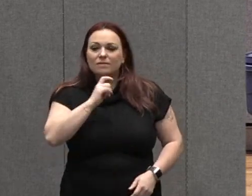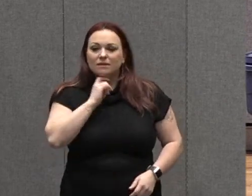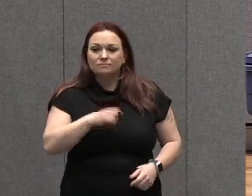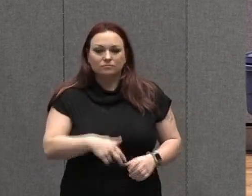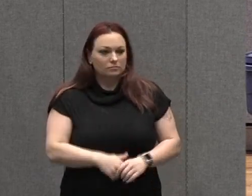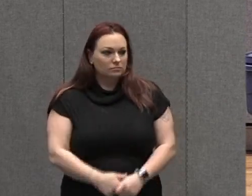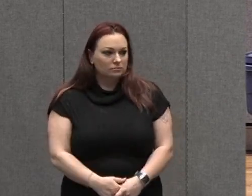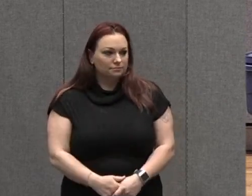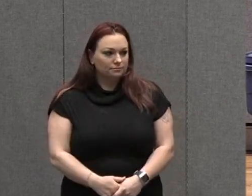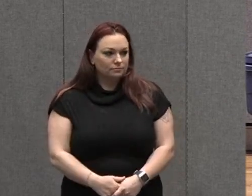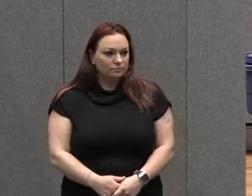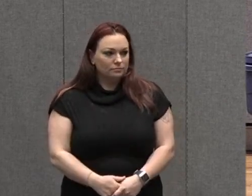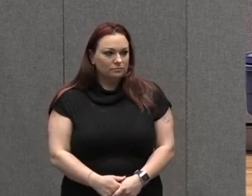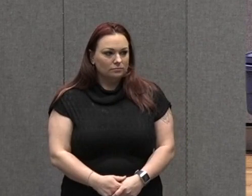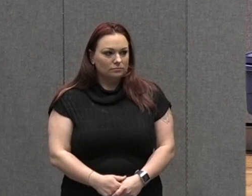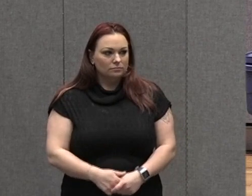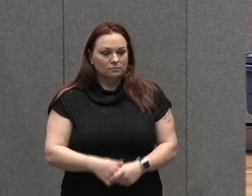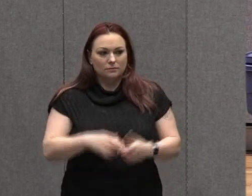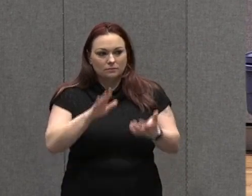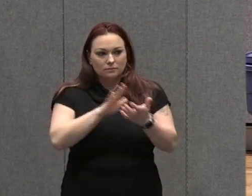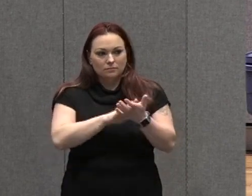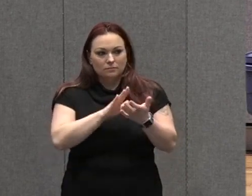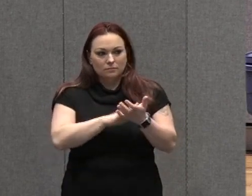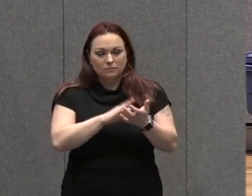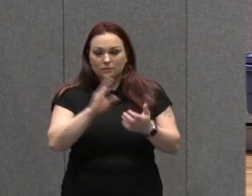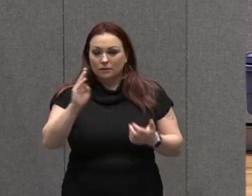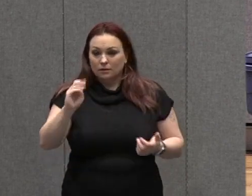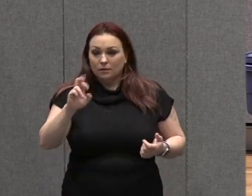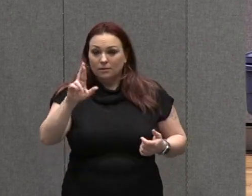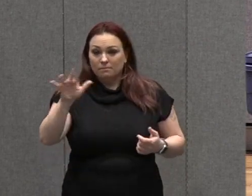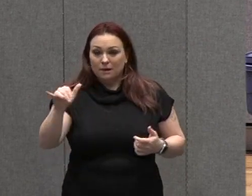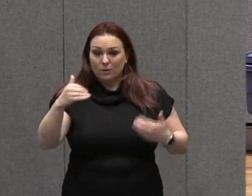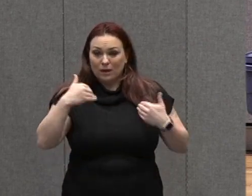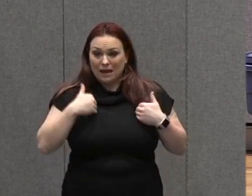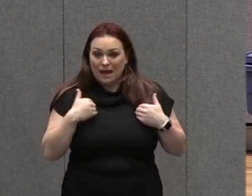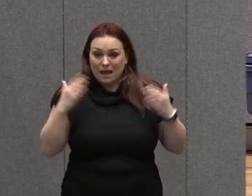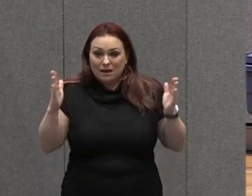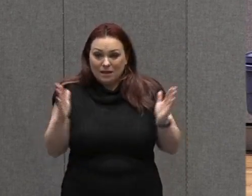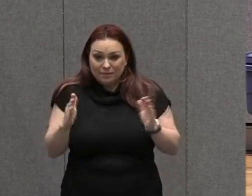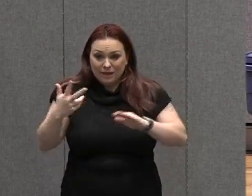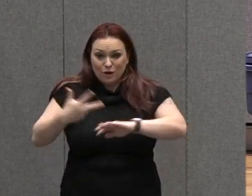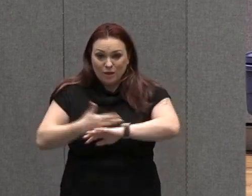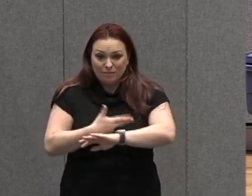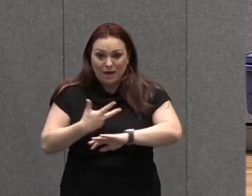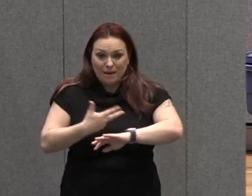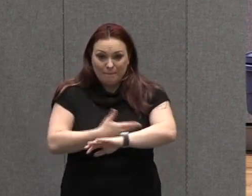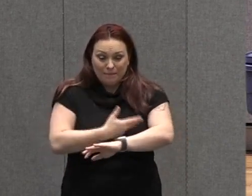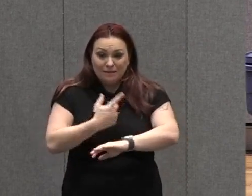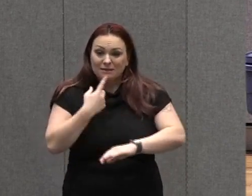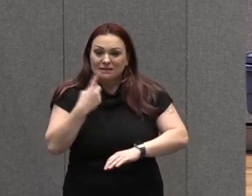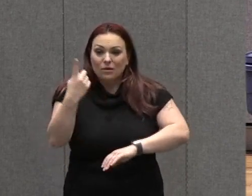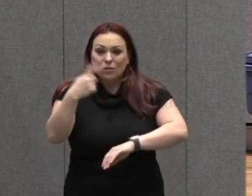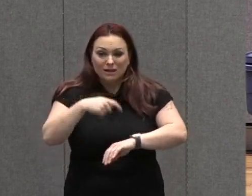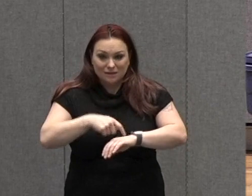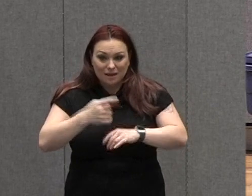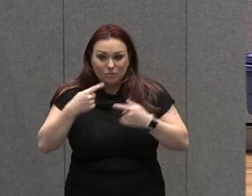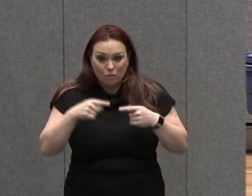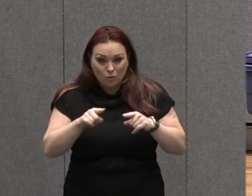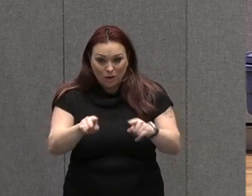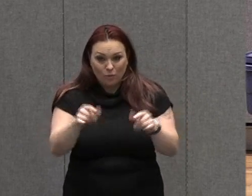So lets say the rhythm of Mary had a Little Lamb on our instruments. Let's say it once while we play, and then we'll just play it.